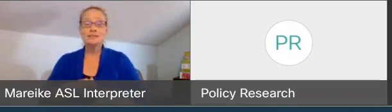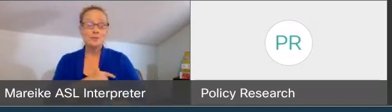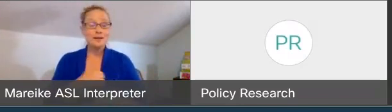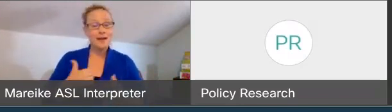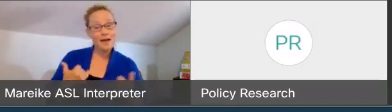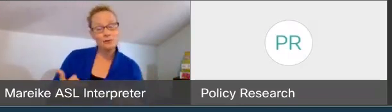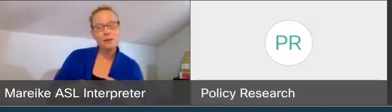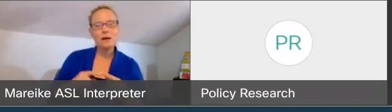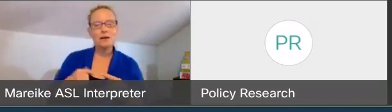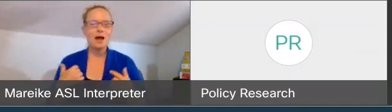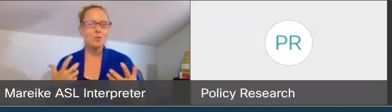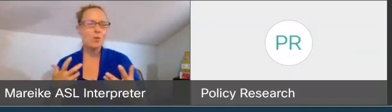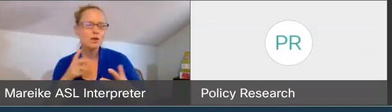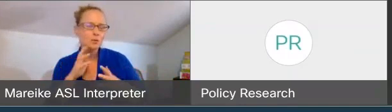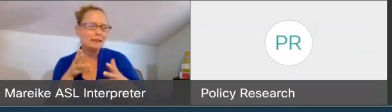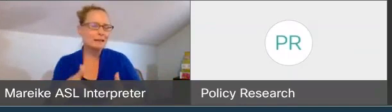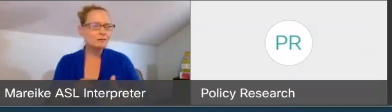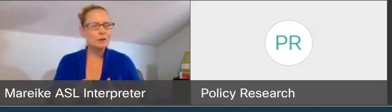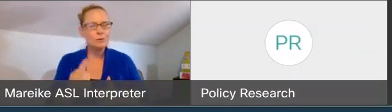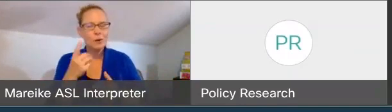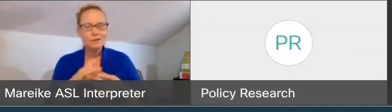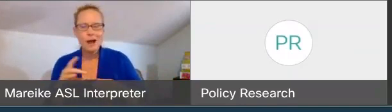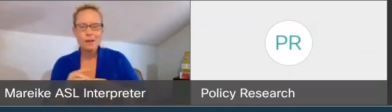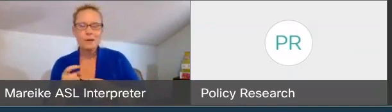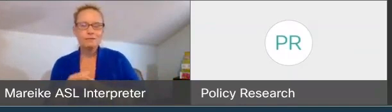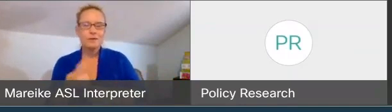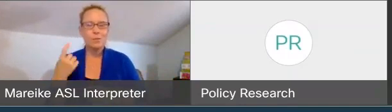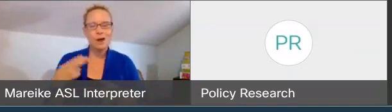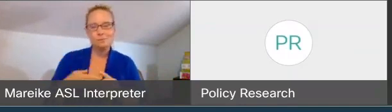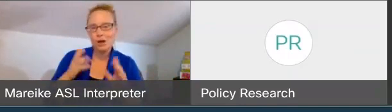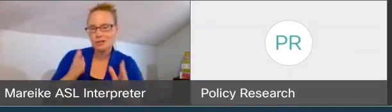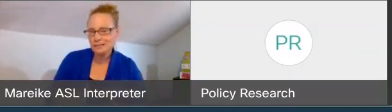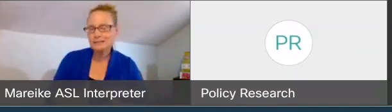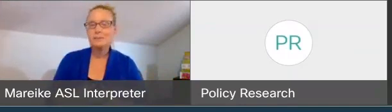but I'd like to leave you with one comment from one of our participants that this person says,